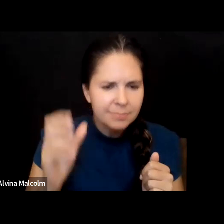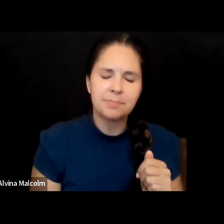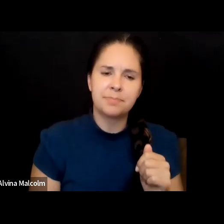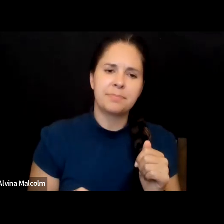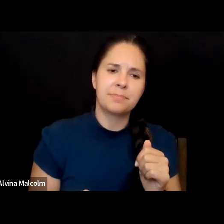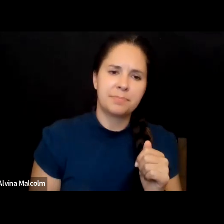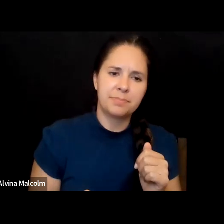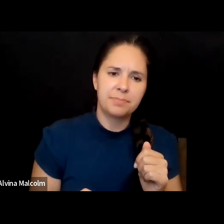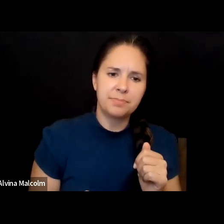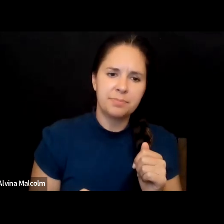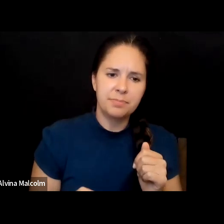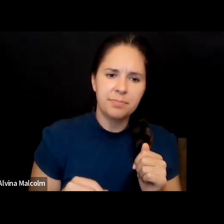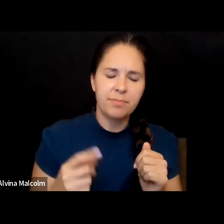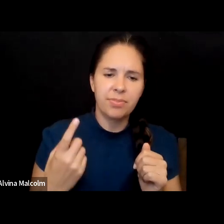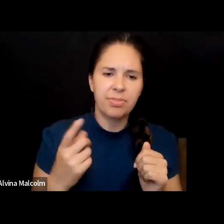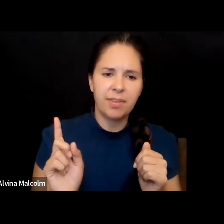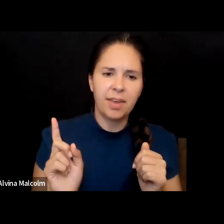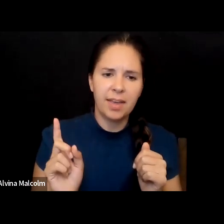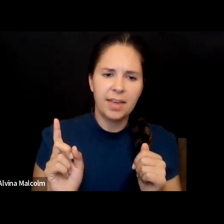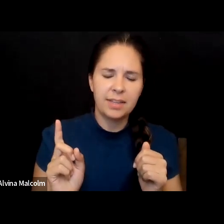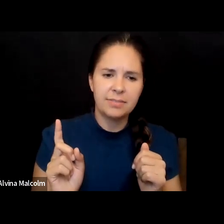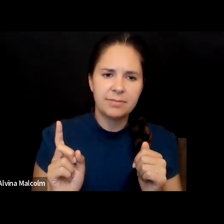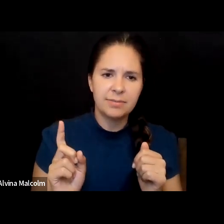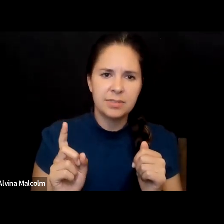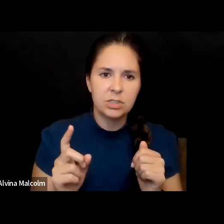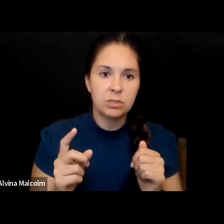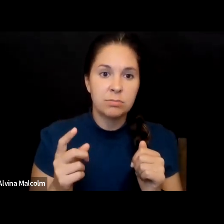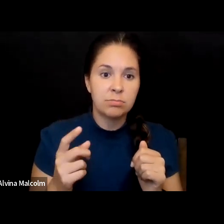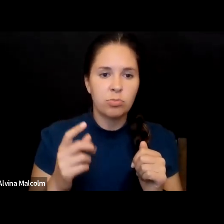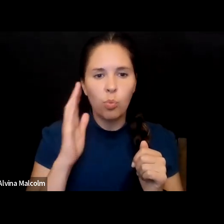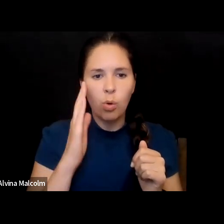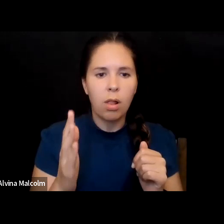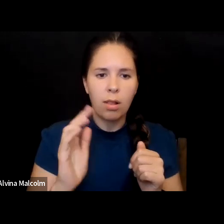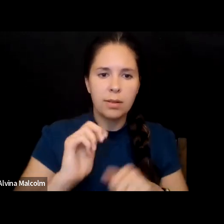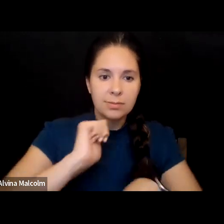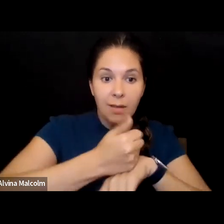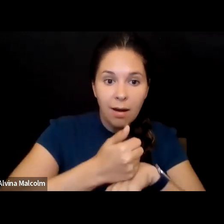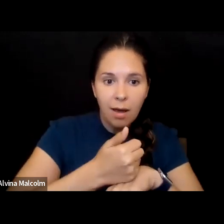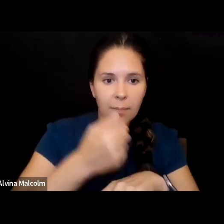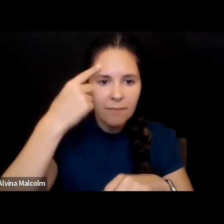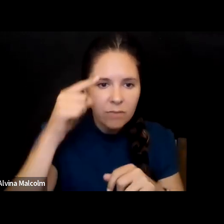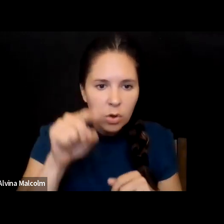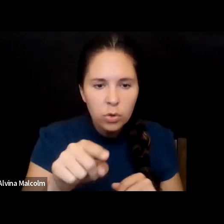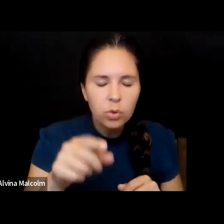Sometimes I go mother them because my brain is full and I can't, but I've